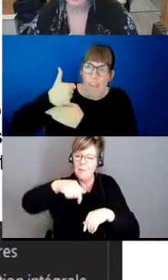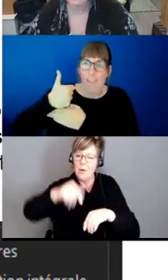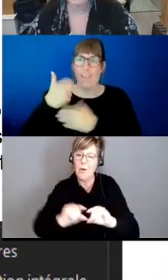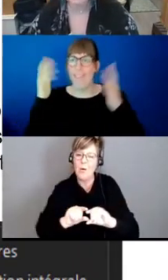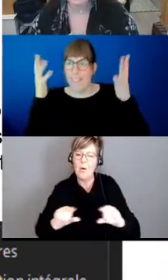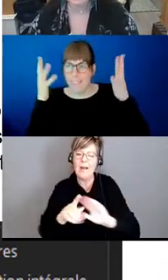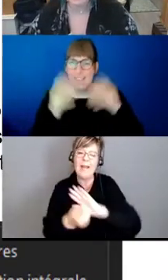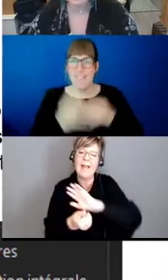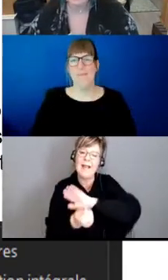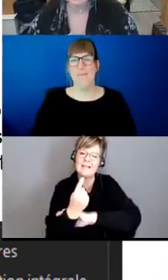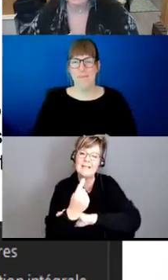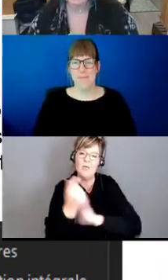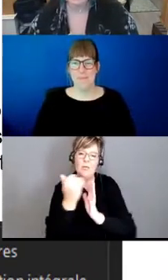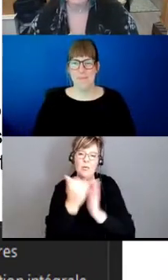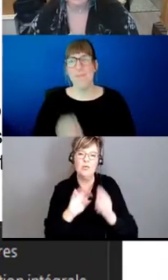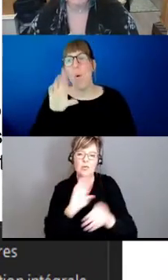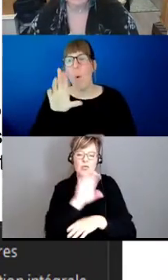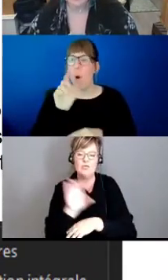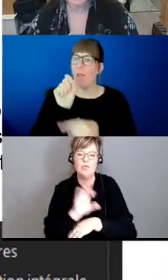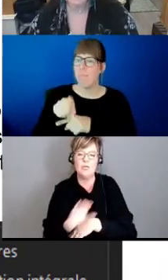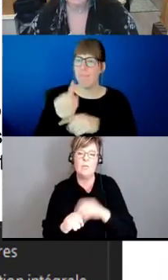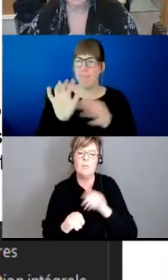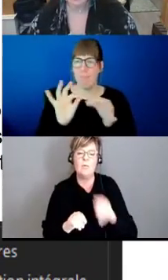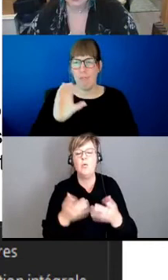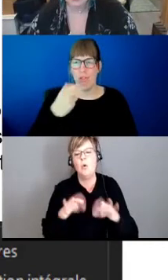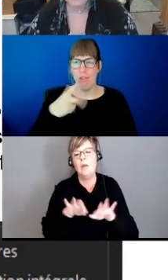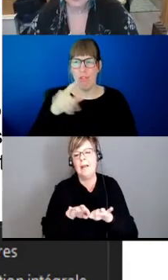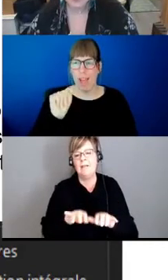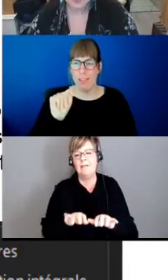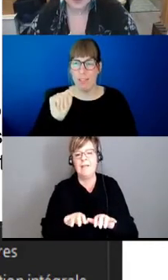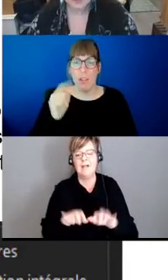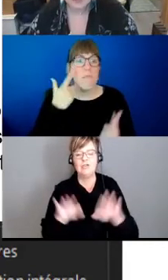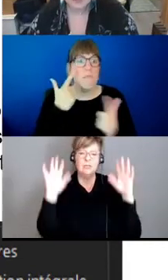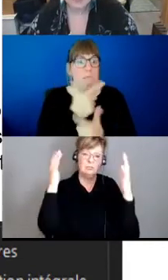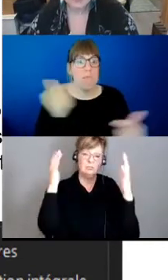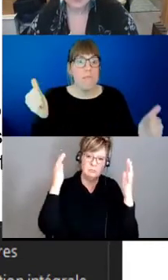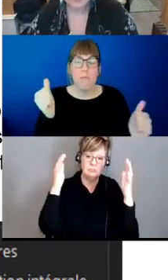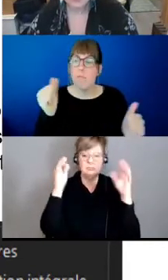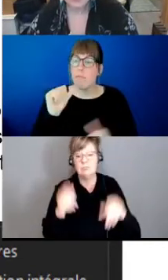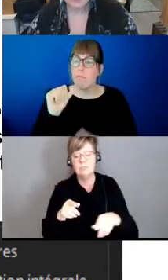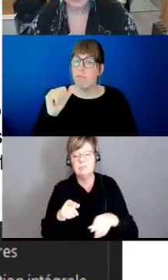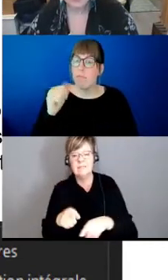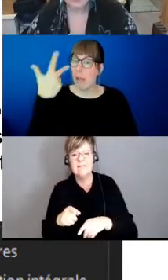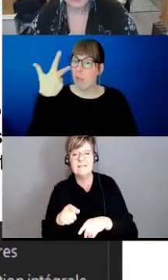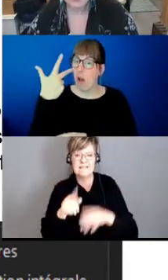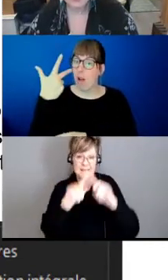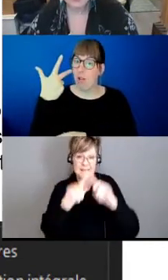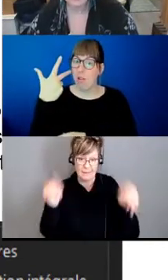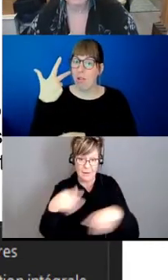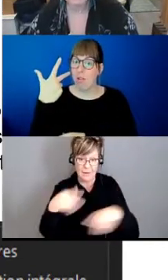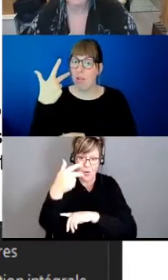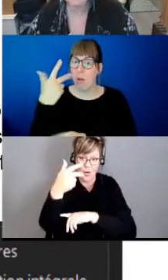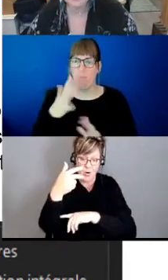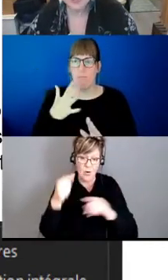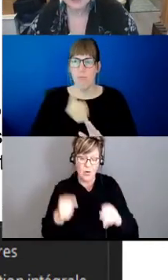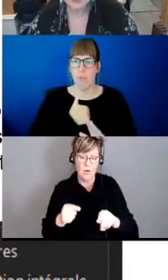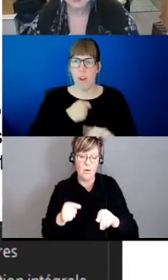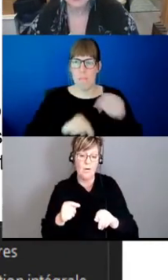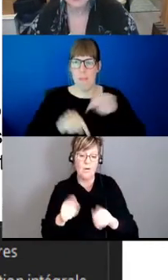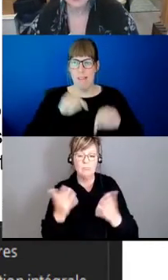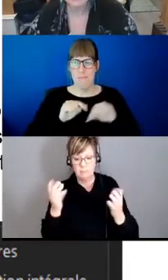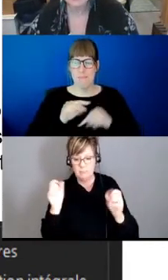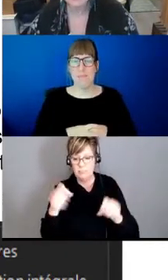AND IF YOU HAVE YOUR CAMERA TURNED ON -- IF YOU HAVE YOUR CAMERA TURNED ON FOR THOSE PARTICIPANTS